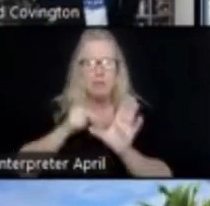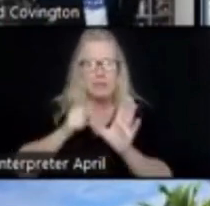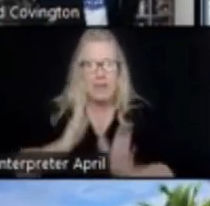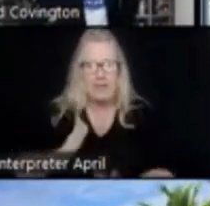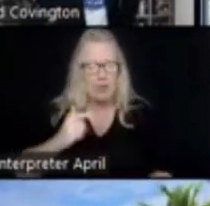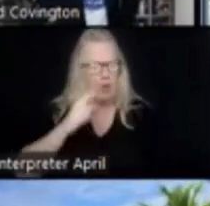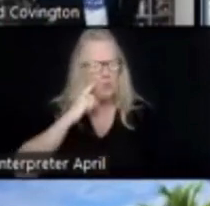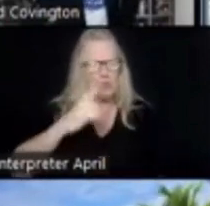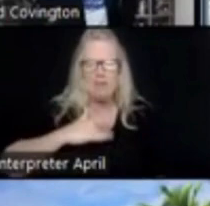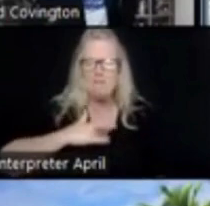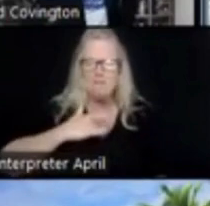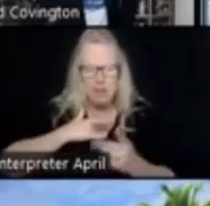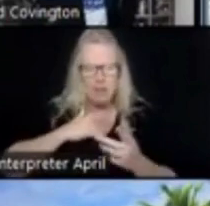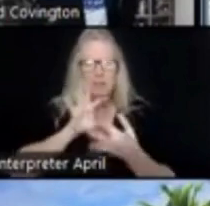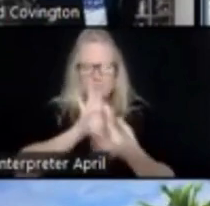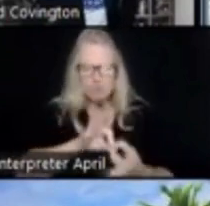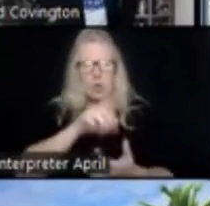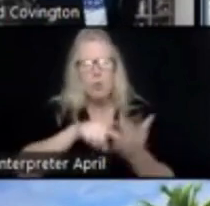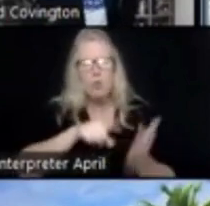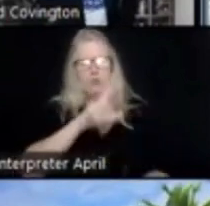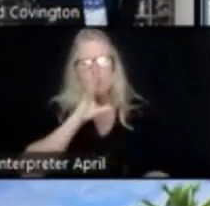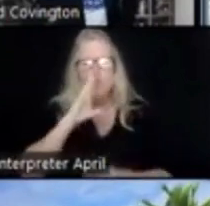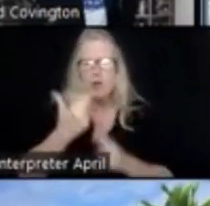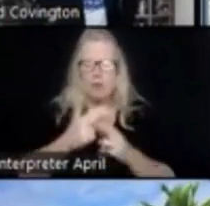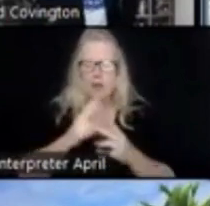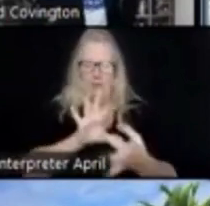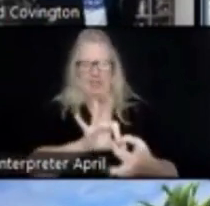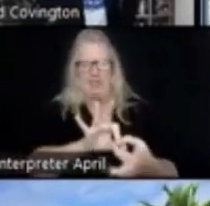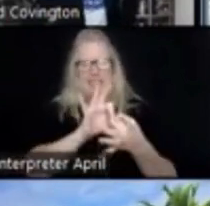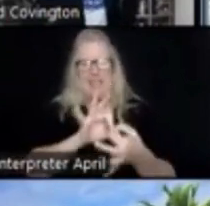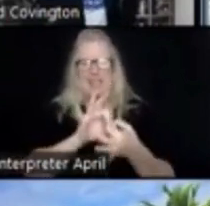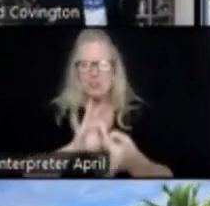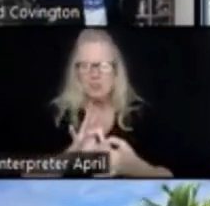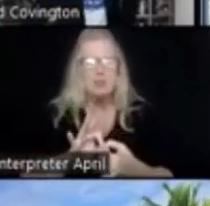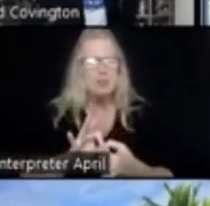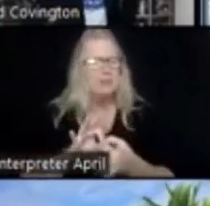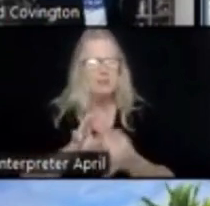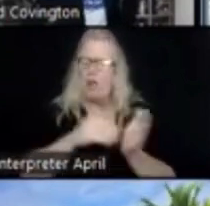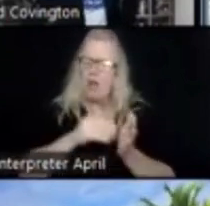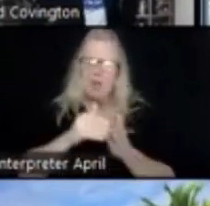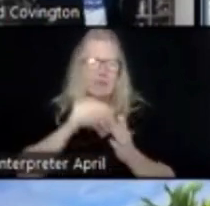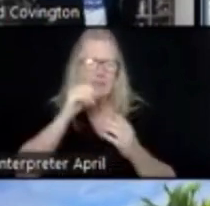TALKING ABOUT WITH THE CONNECTION THAT DOES NOT TAKE PLACE IN THE